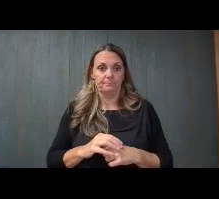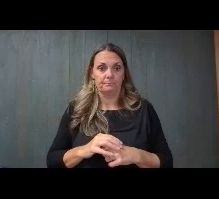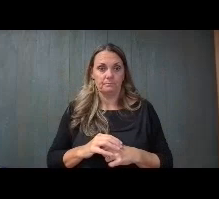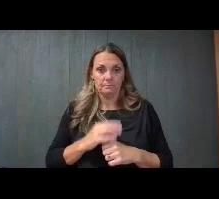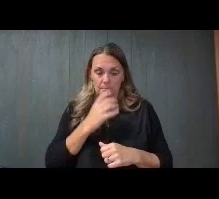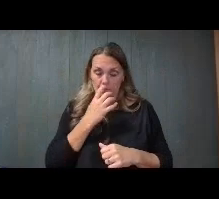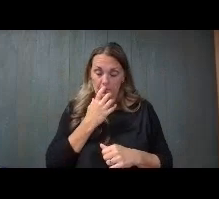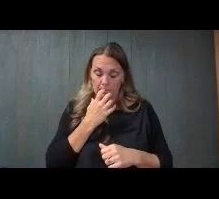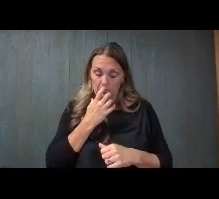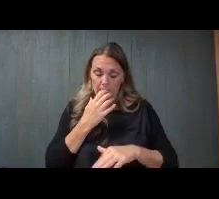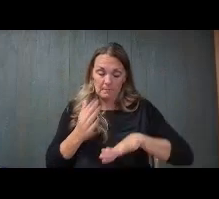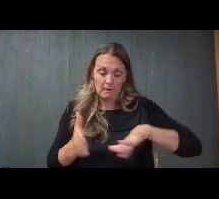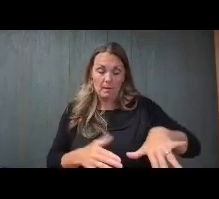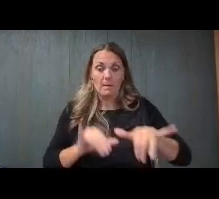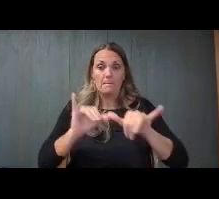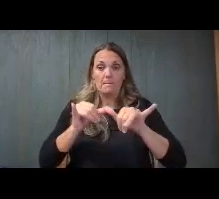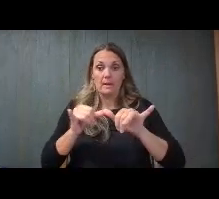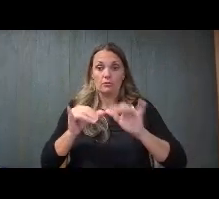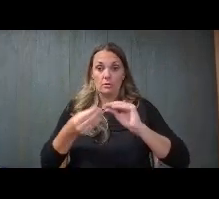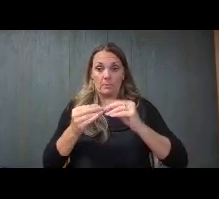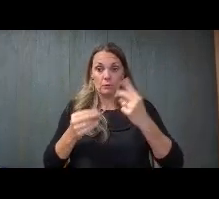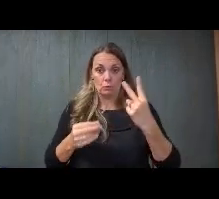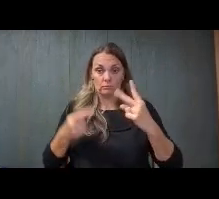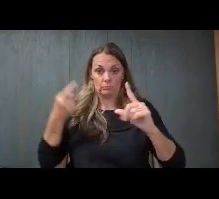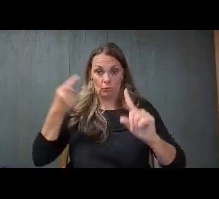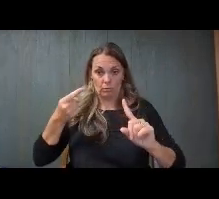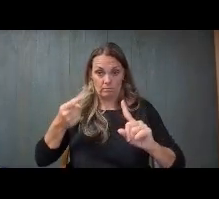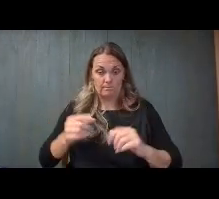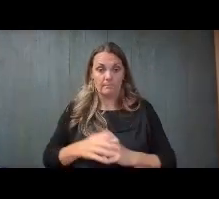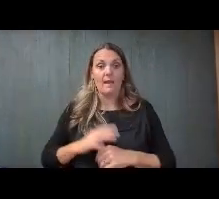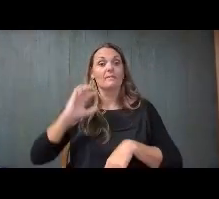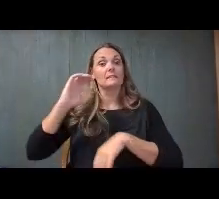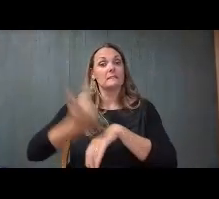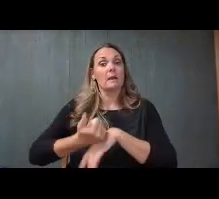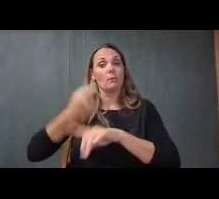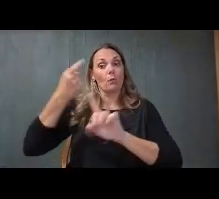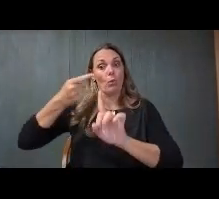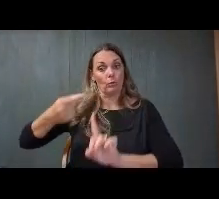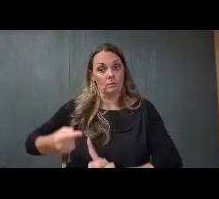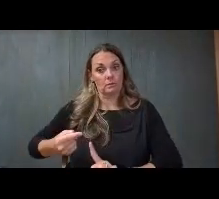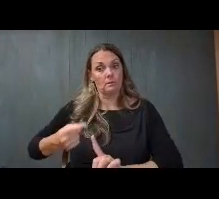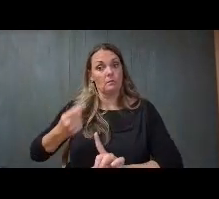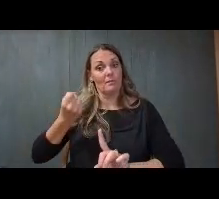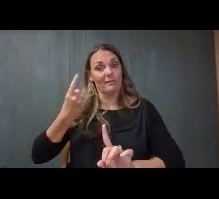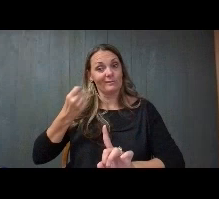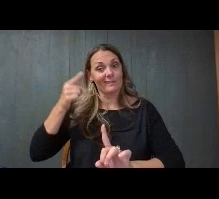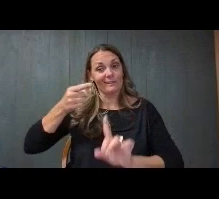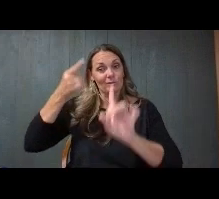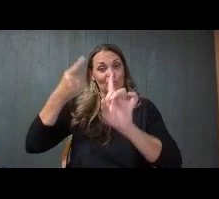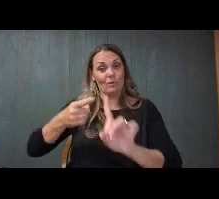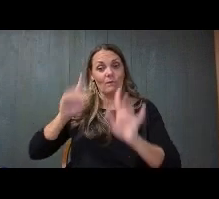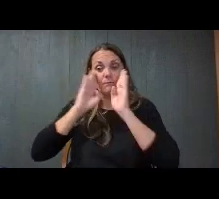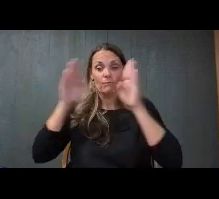A measurable objective two will also have set target goals, but this objective is focusing on quality,